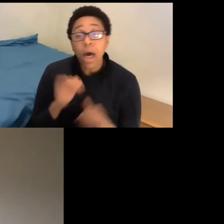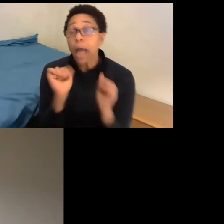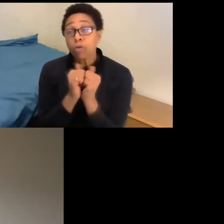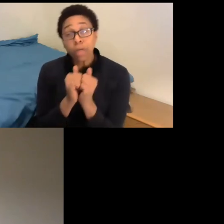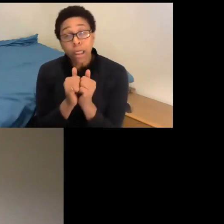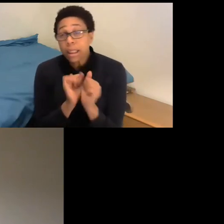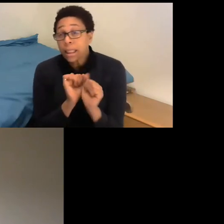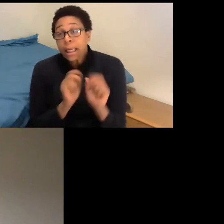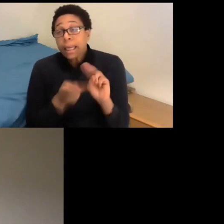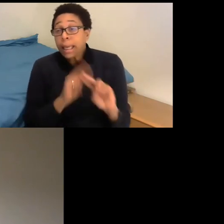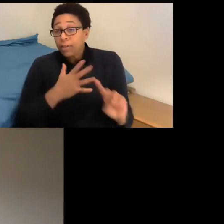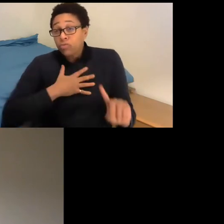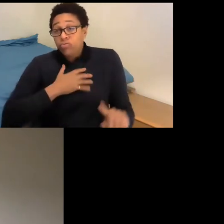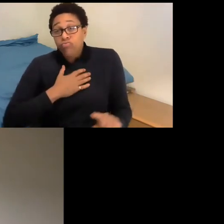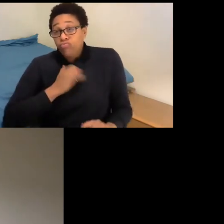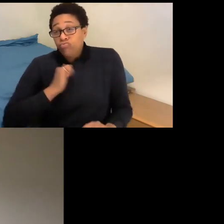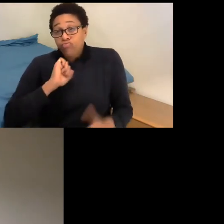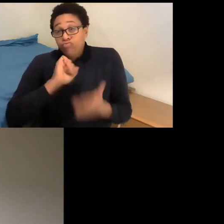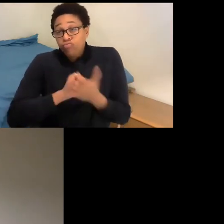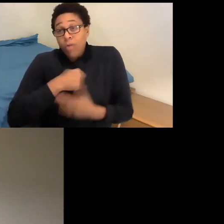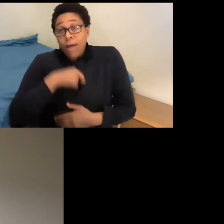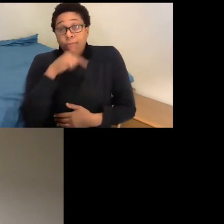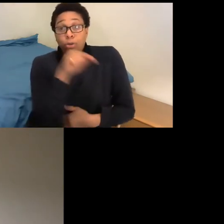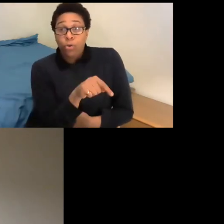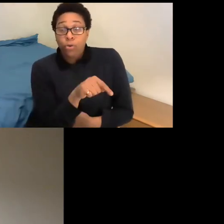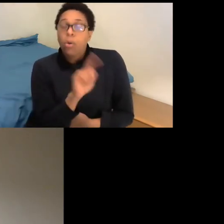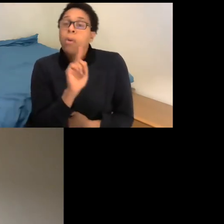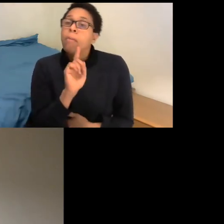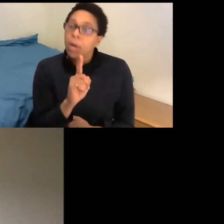problematic when the ex Muslim discourse, again, it's about co